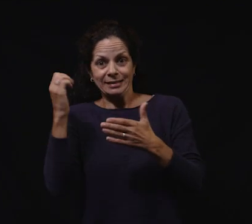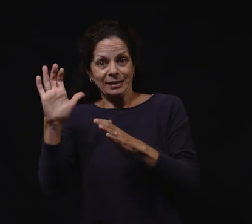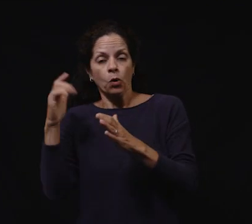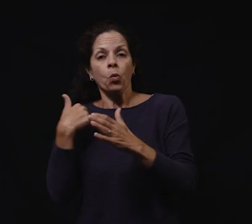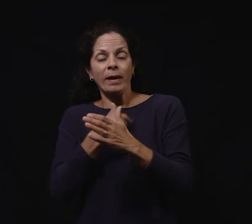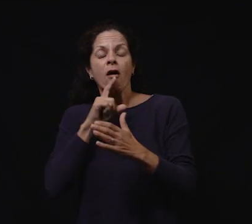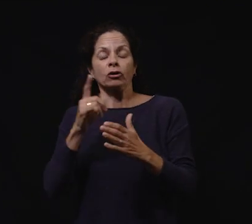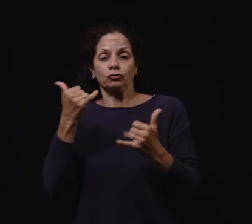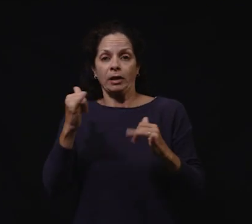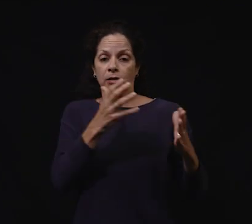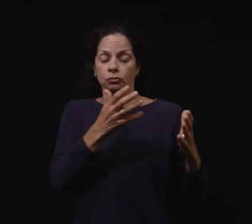we